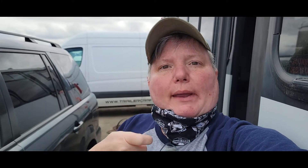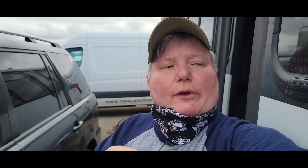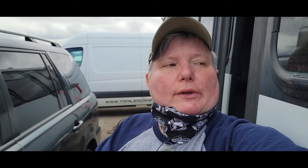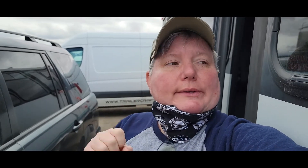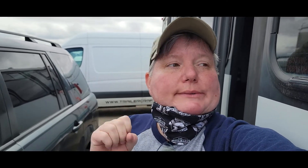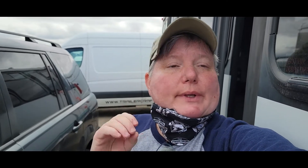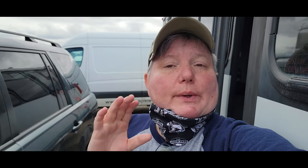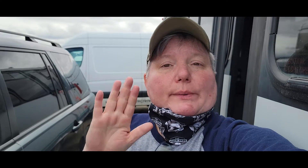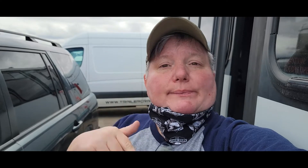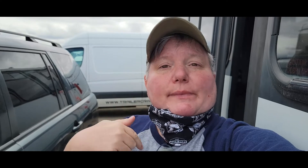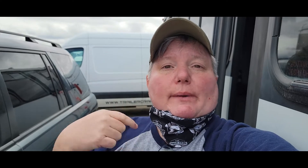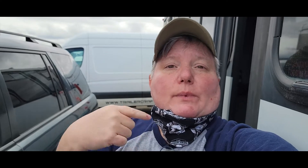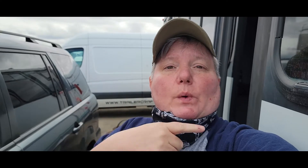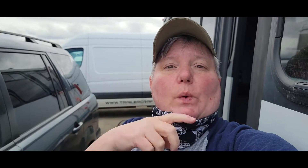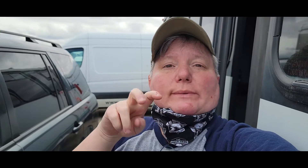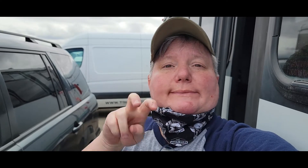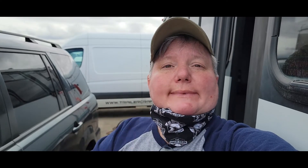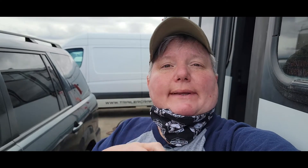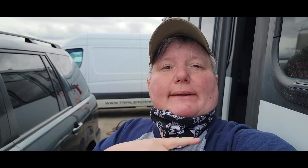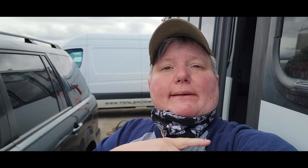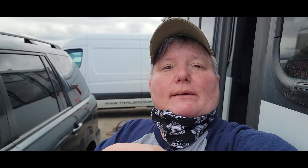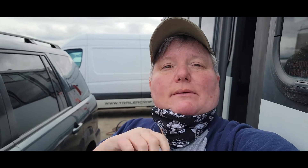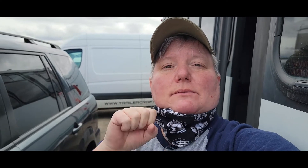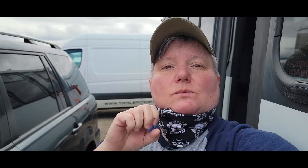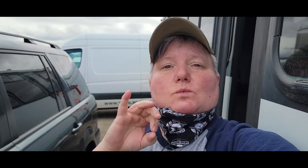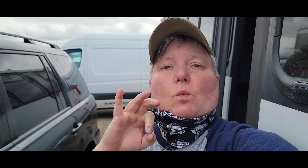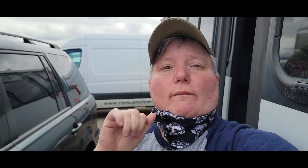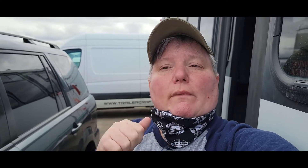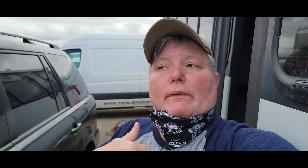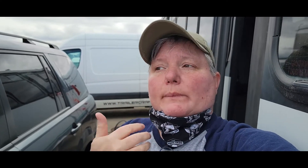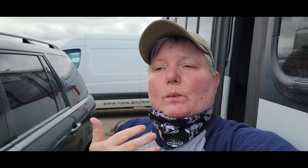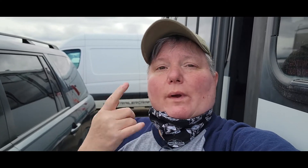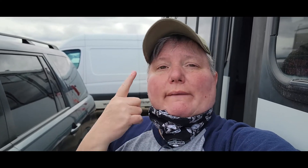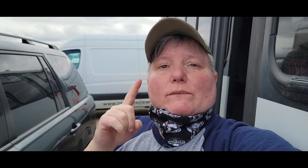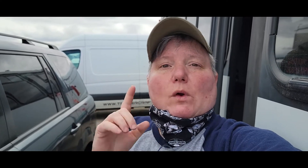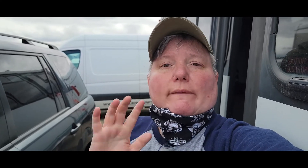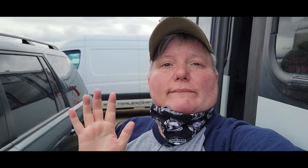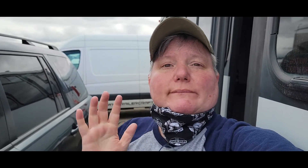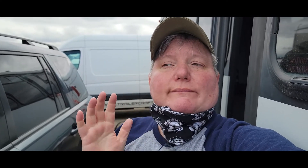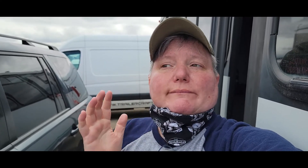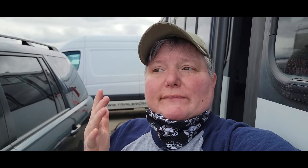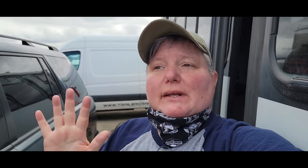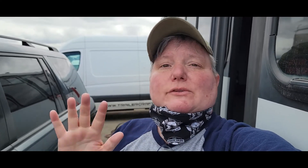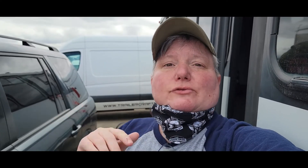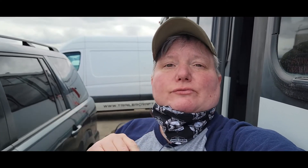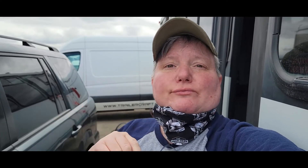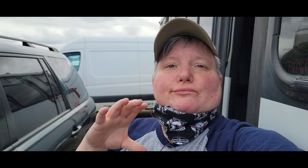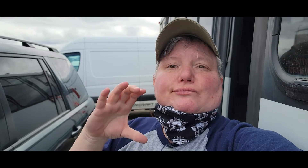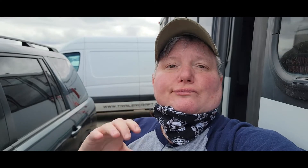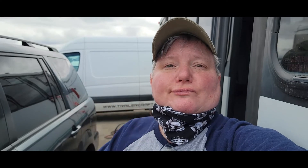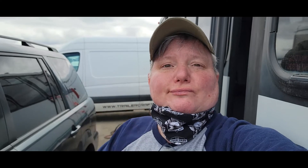to recharge. So I'm gonna go and sit down on the sofa and wait for him to wave and go it's finished.